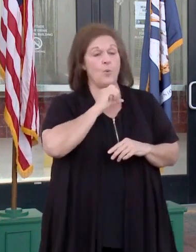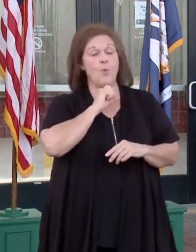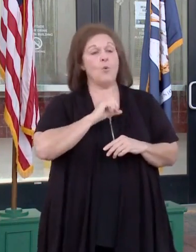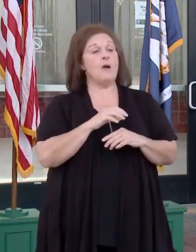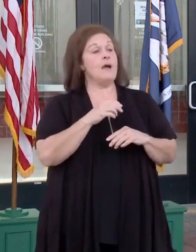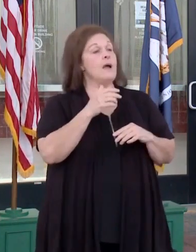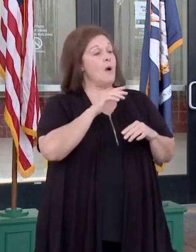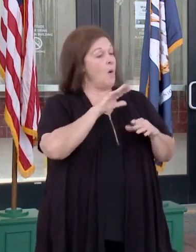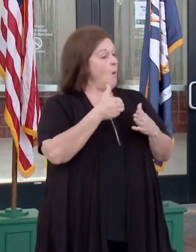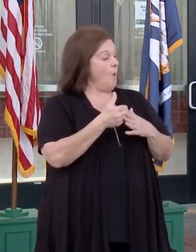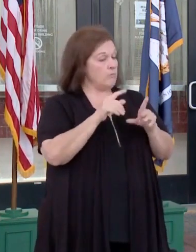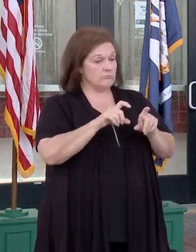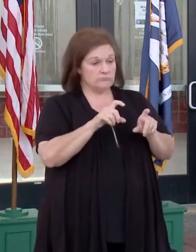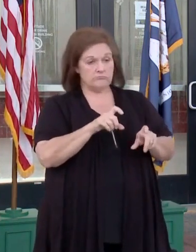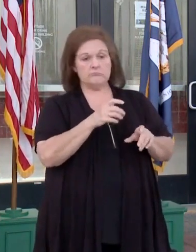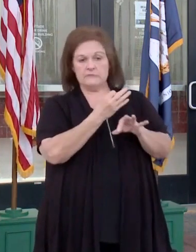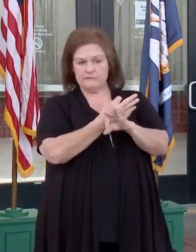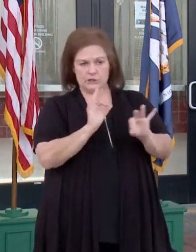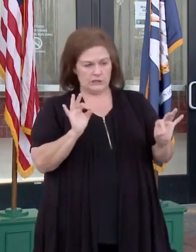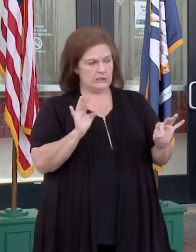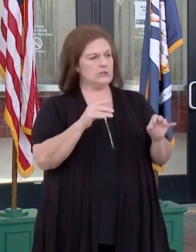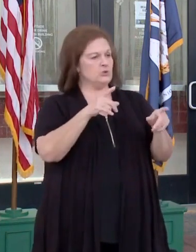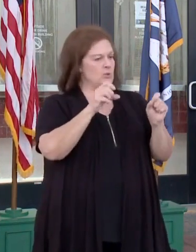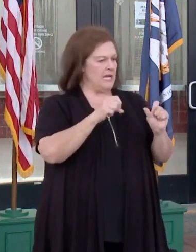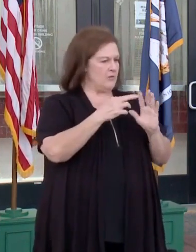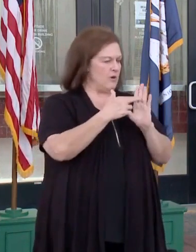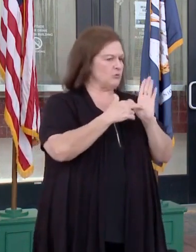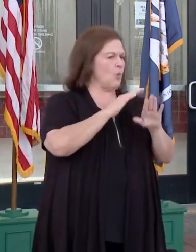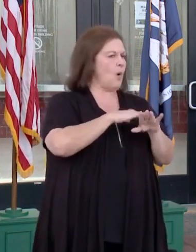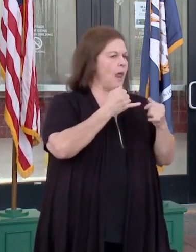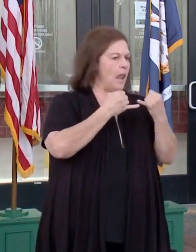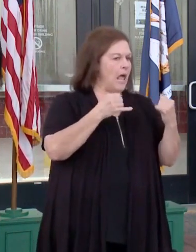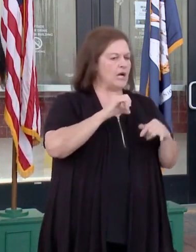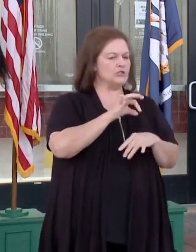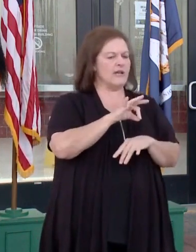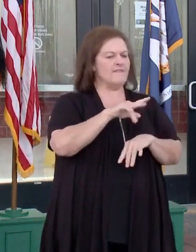charge, and you can register online for the testing at Jeff Parish dot net.